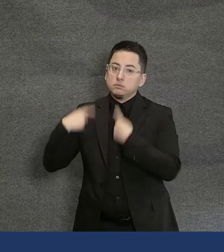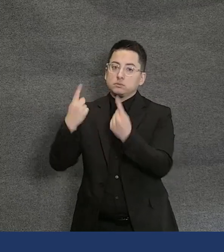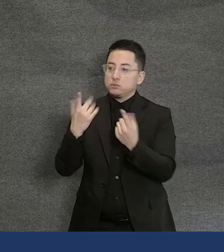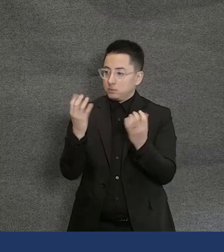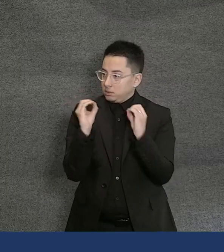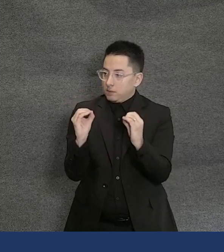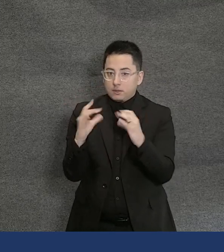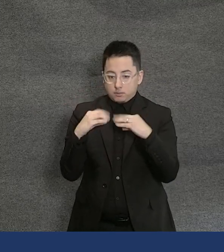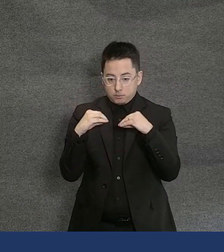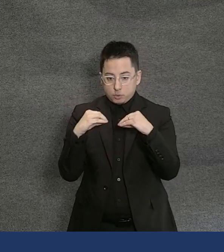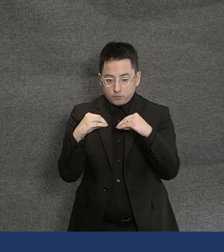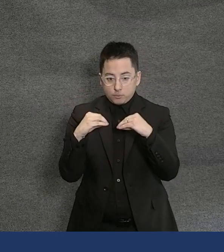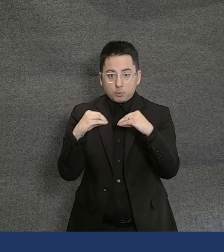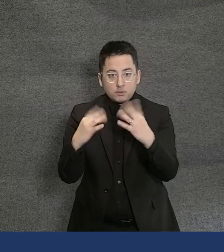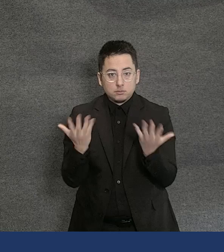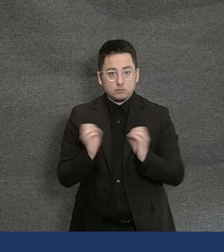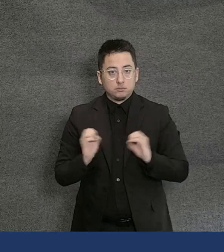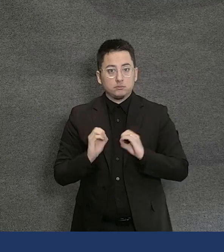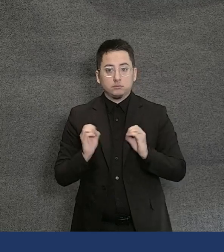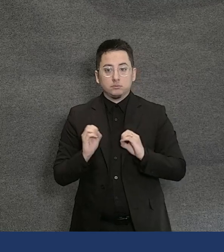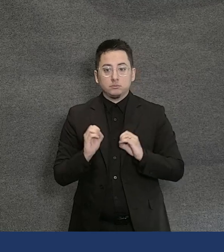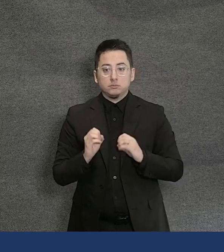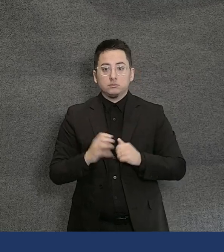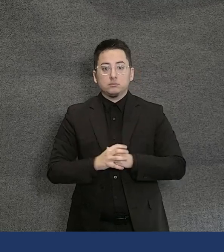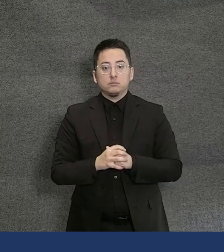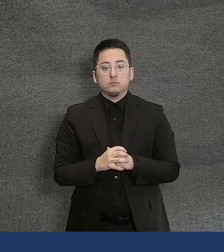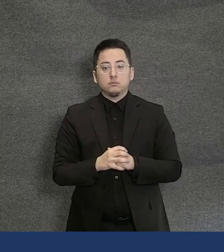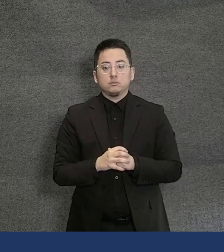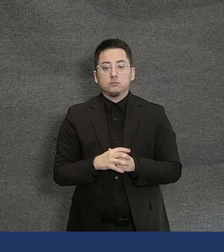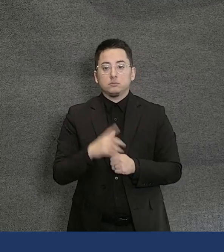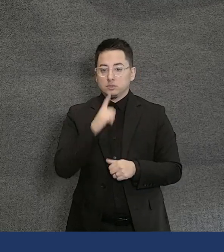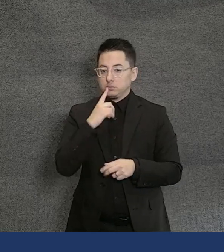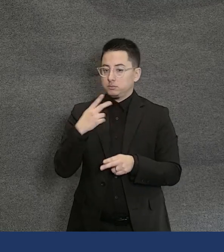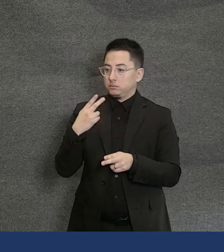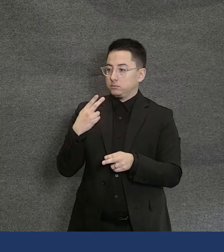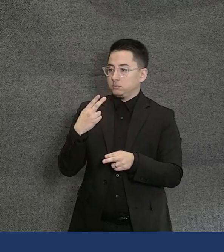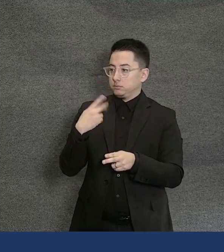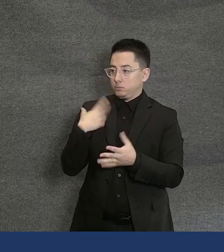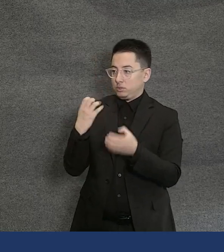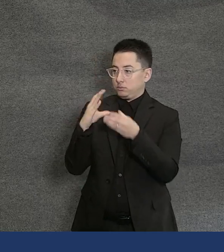line quite yet. I did want to just mention briefly,